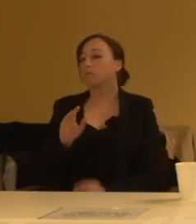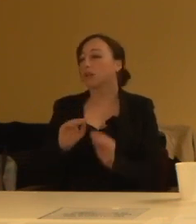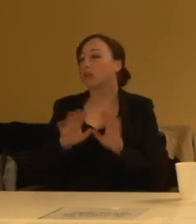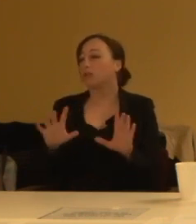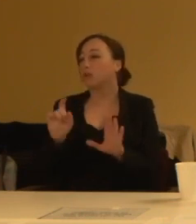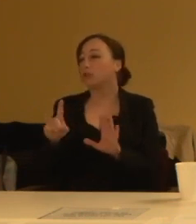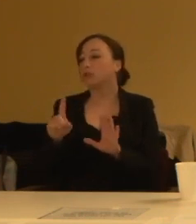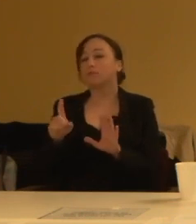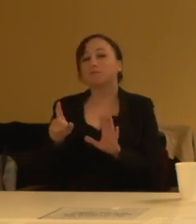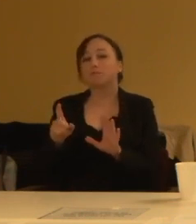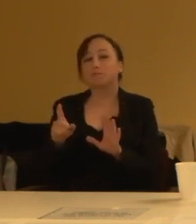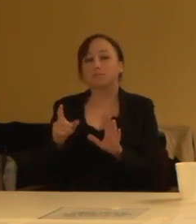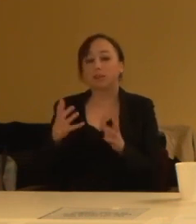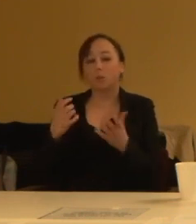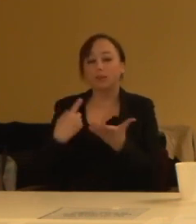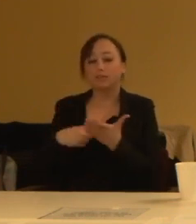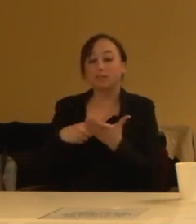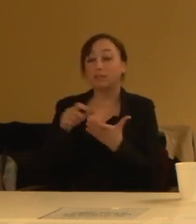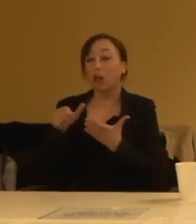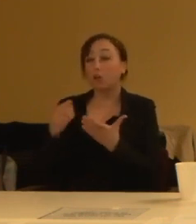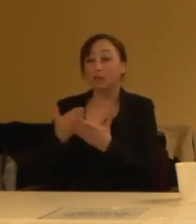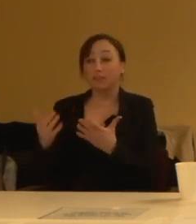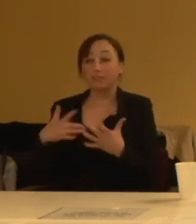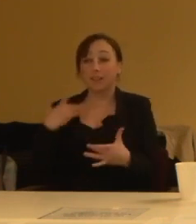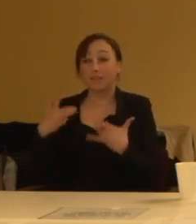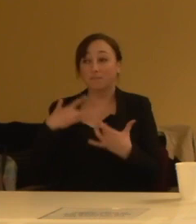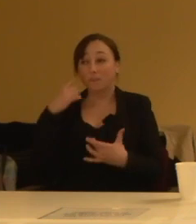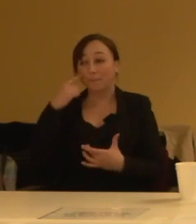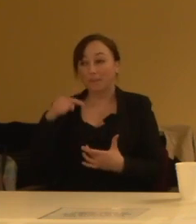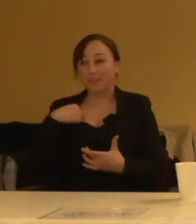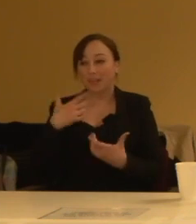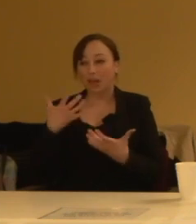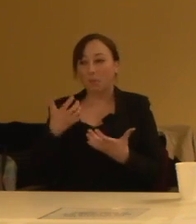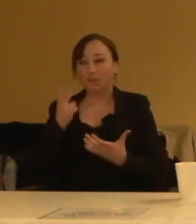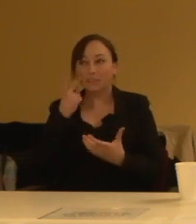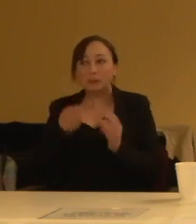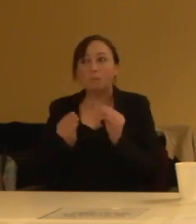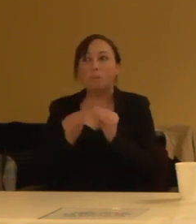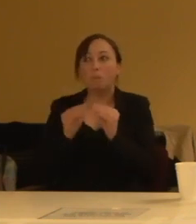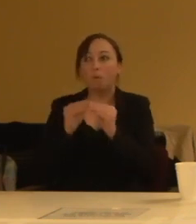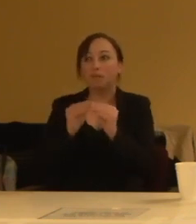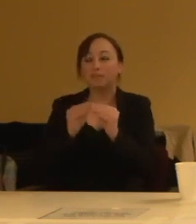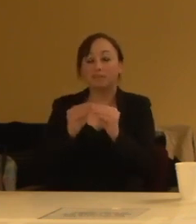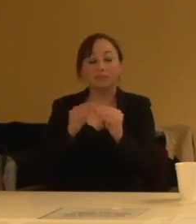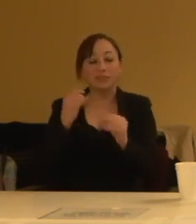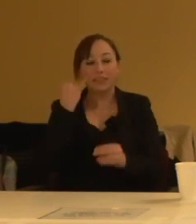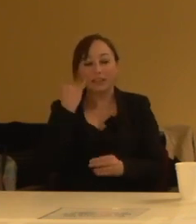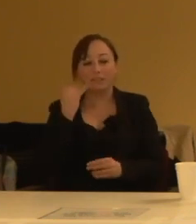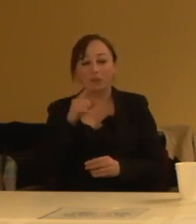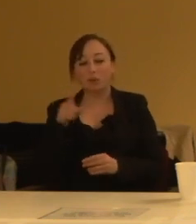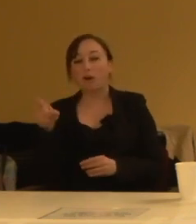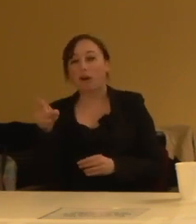what I wanna talk about are the things that are super exciting to me that I wanna see more of. And so if anybody out there who's a producer